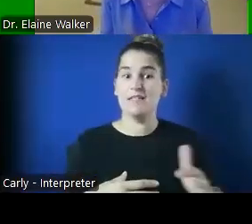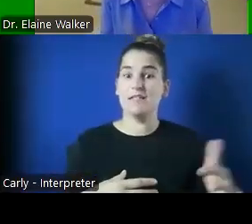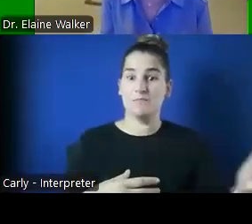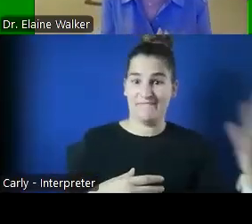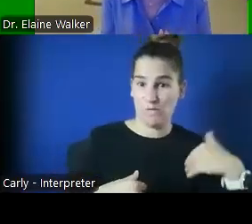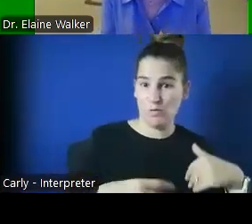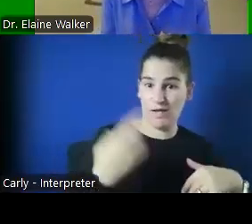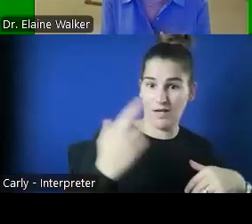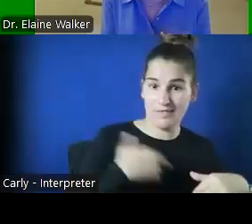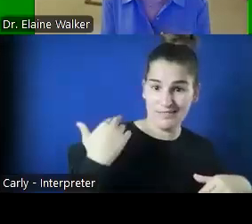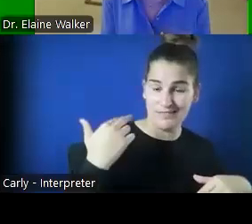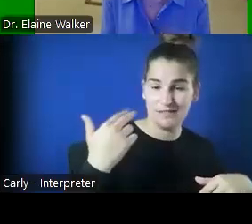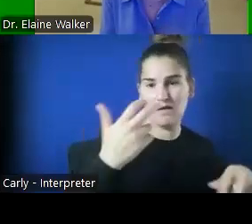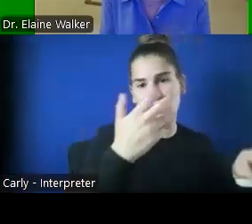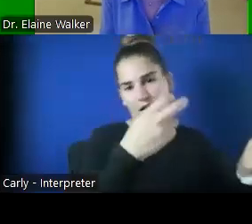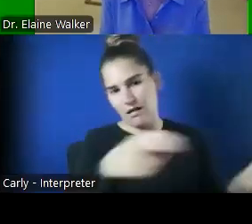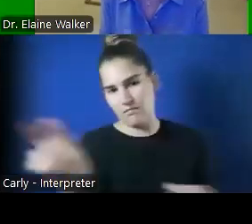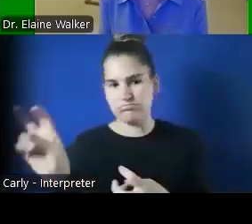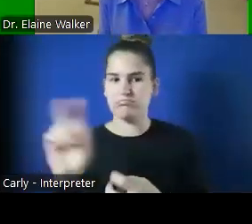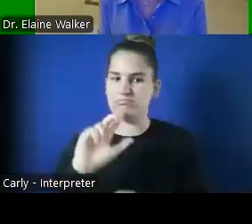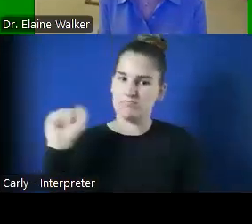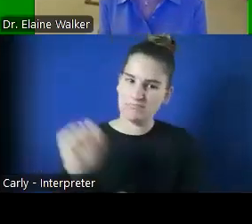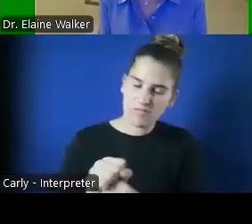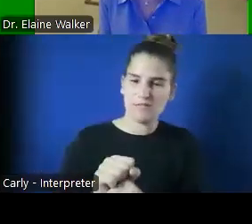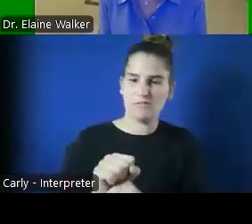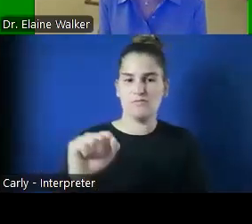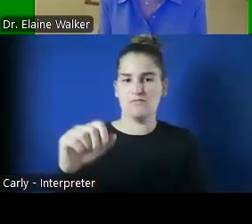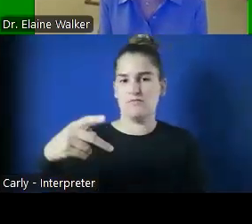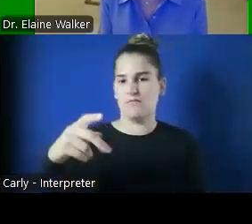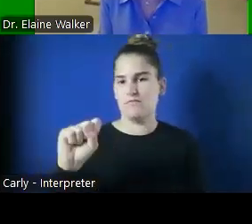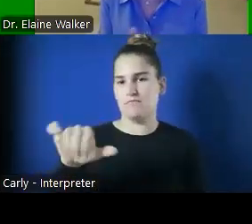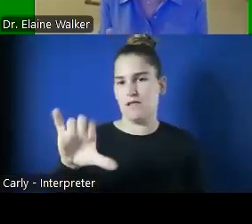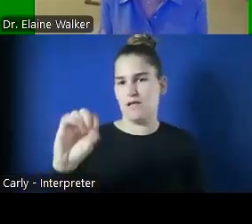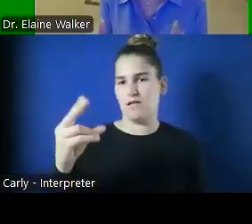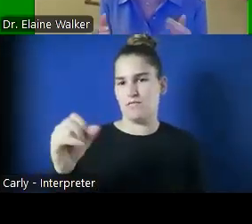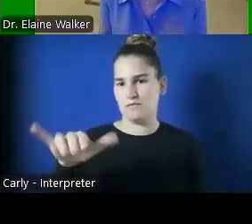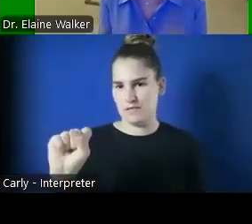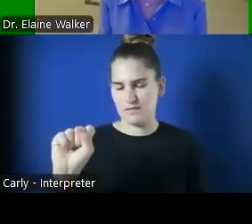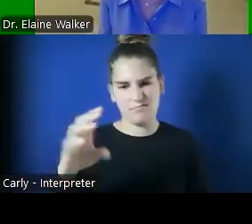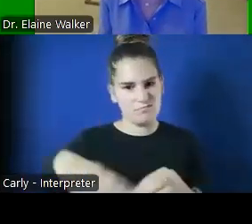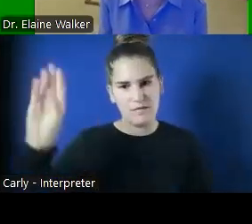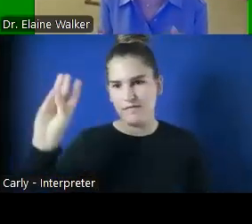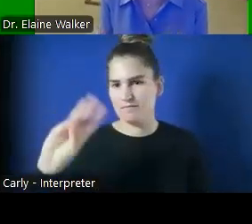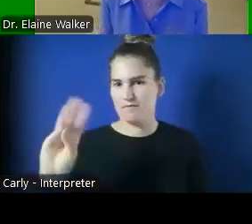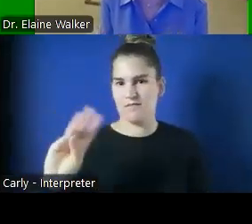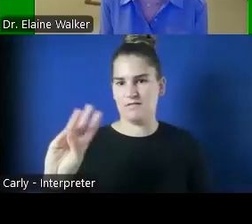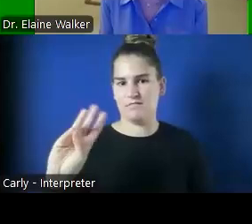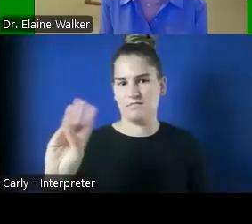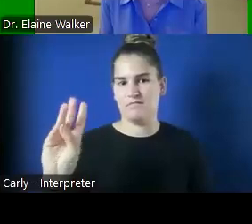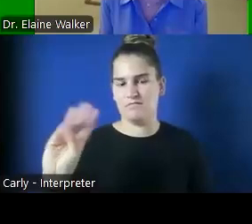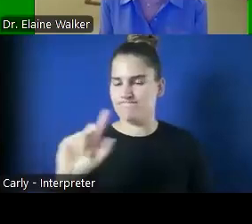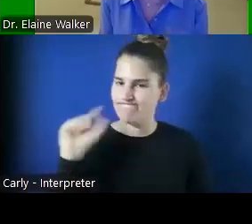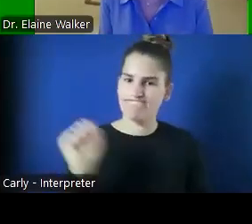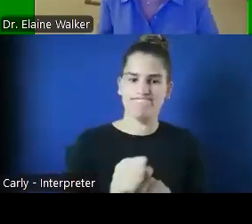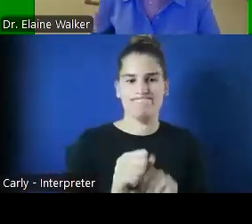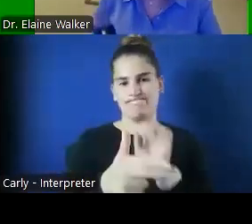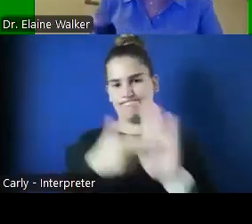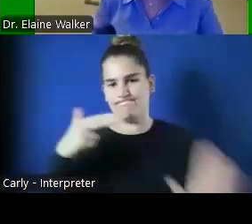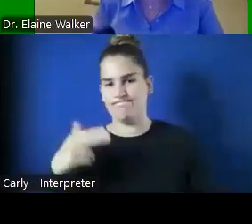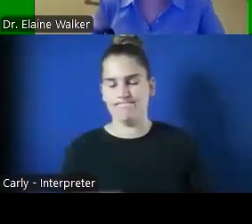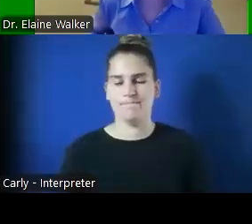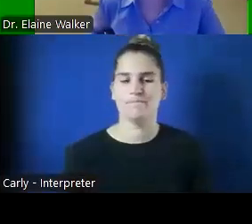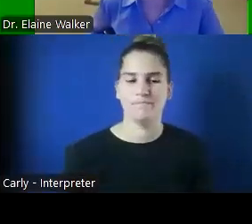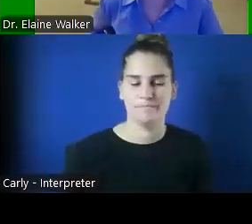State into a level of severity that exceeds the threshold for clinical psychosis so converters